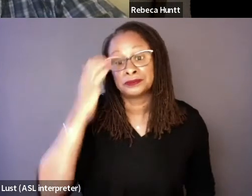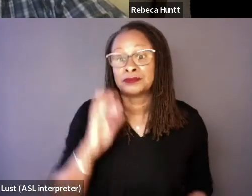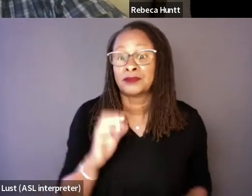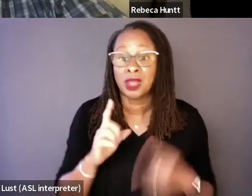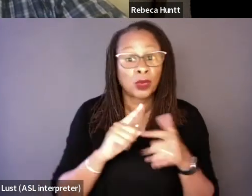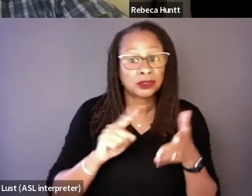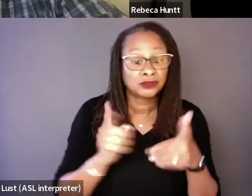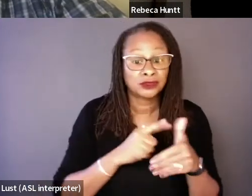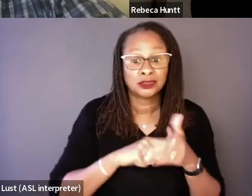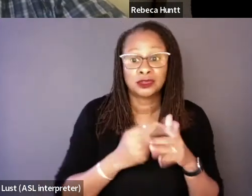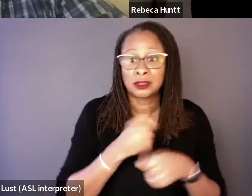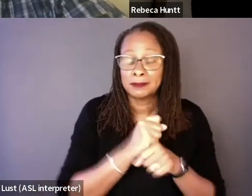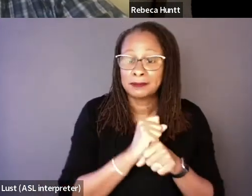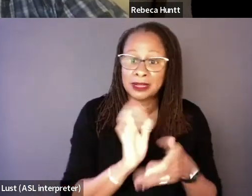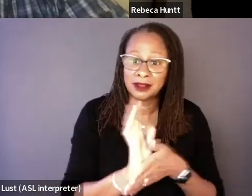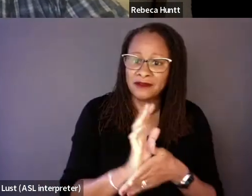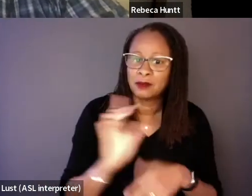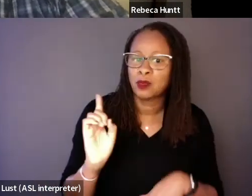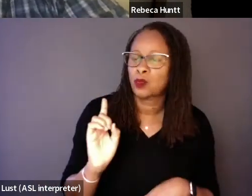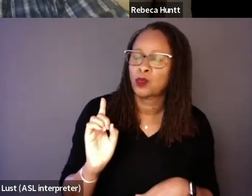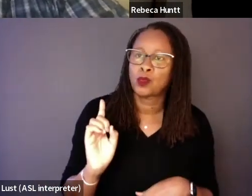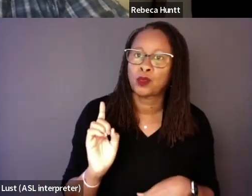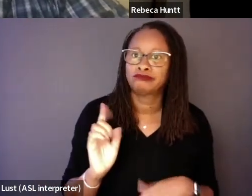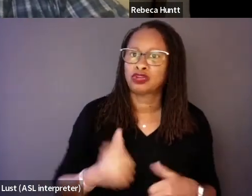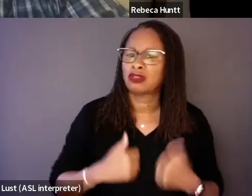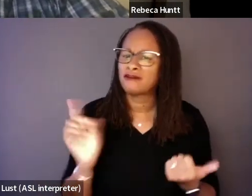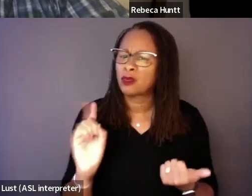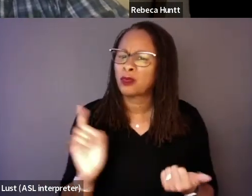Were you still debating what your first project was going to be?